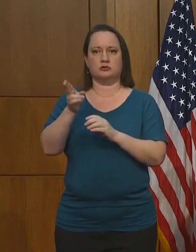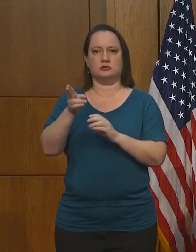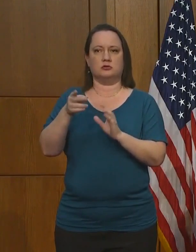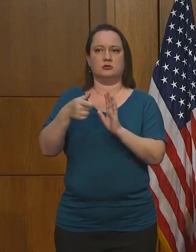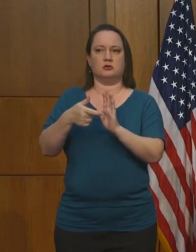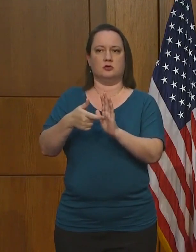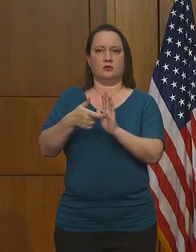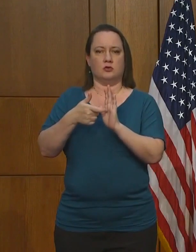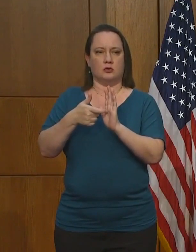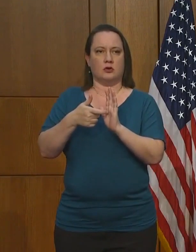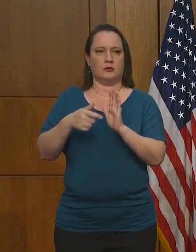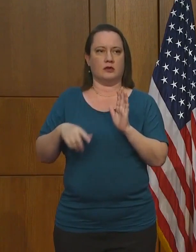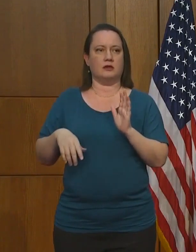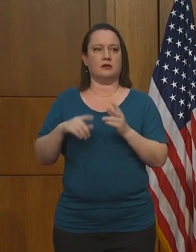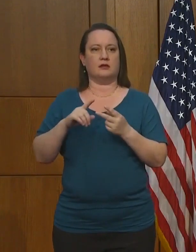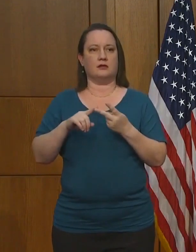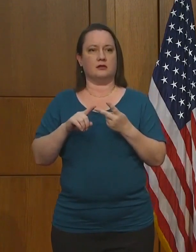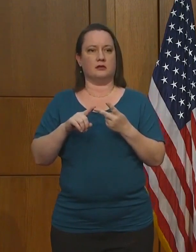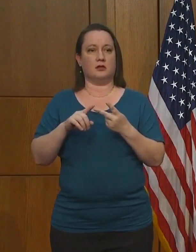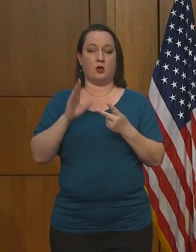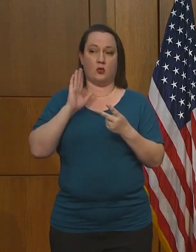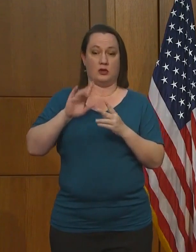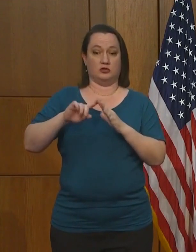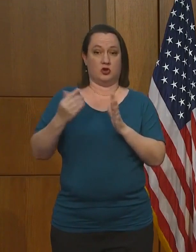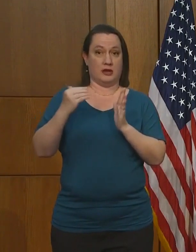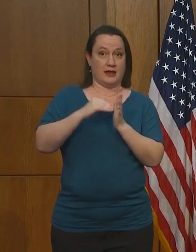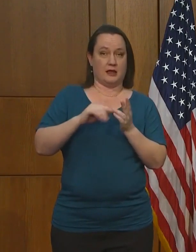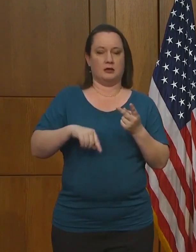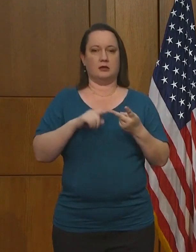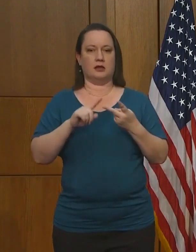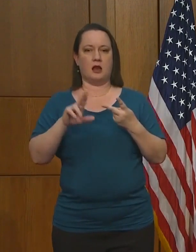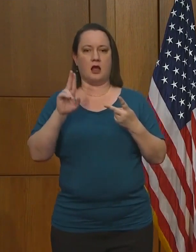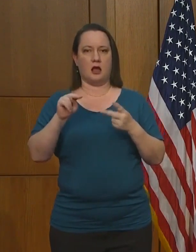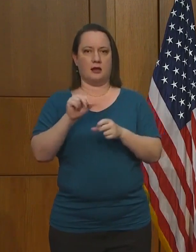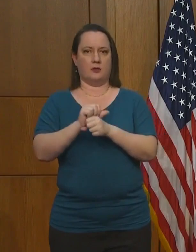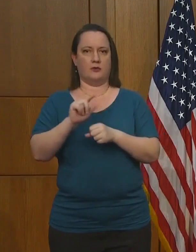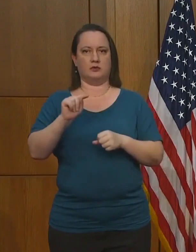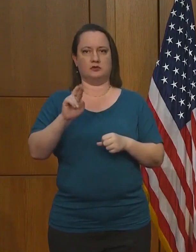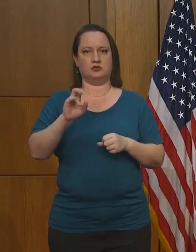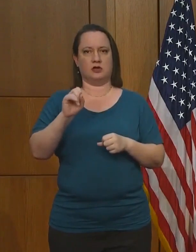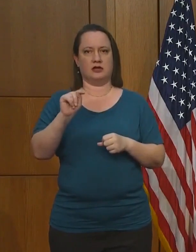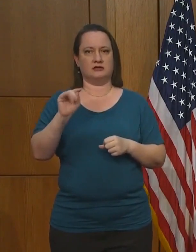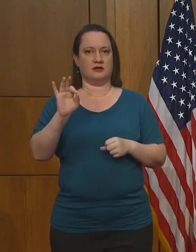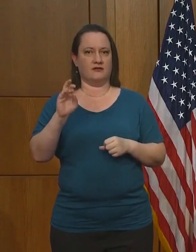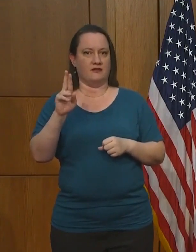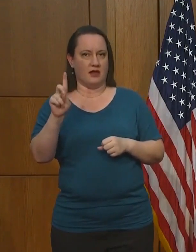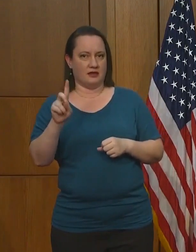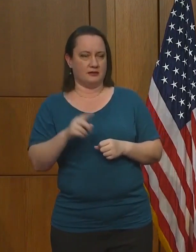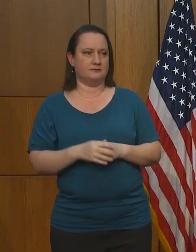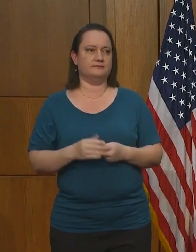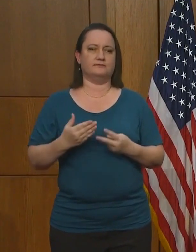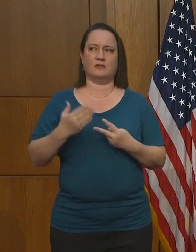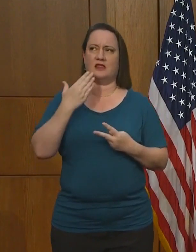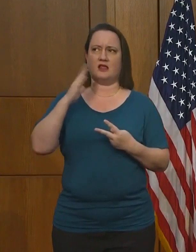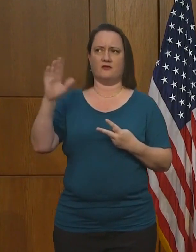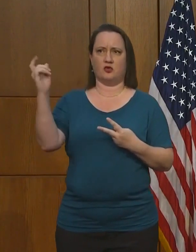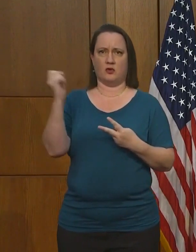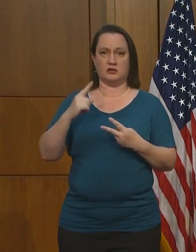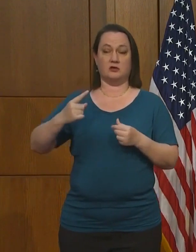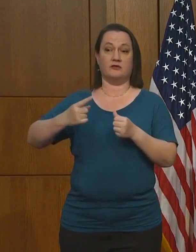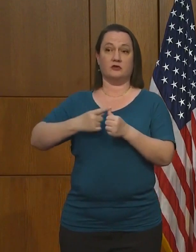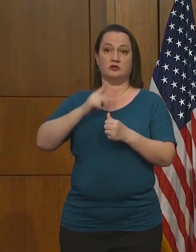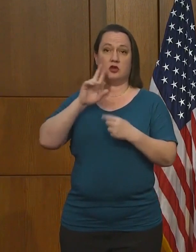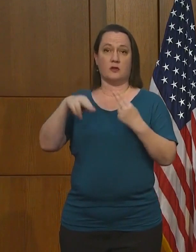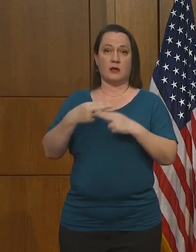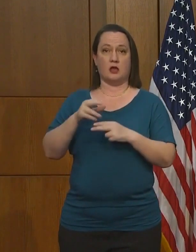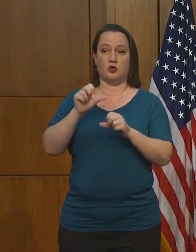WHAT WAS THE SECOND. OKAY YEAH.